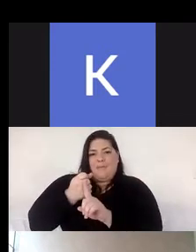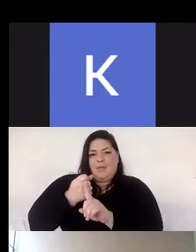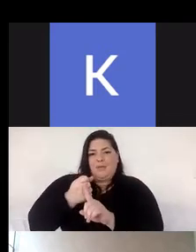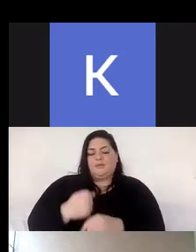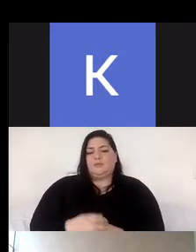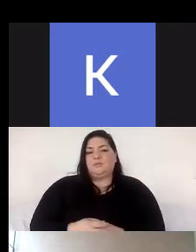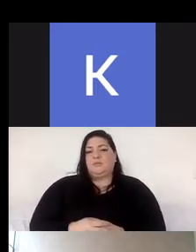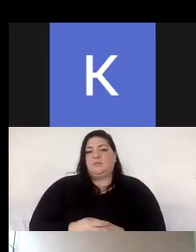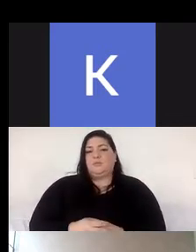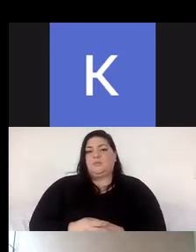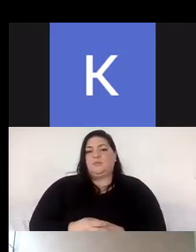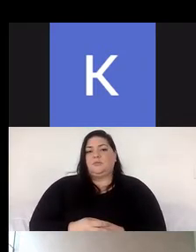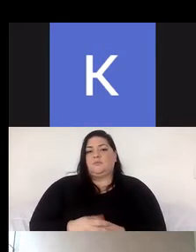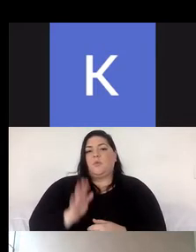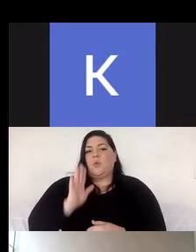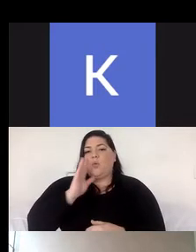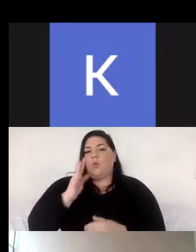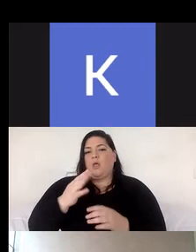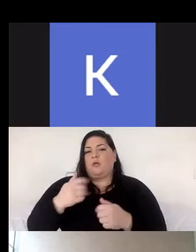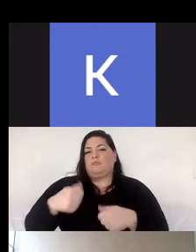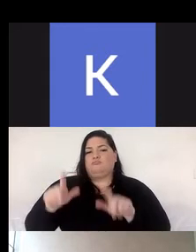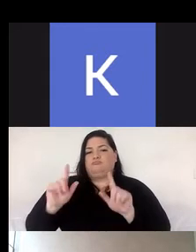and we'll move ahead to that next slide.